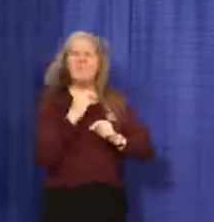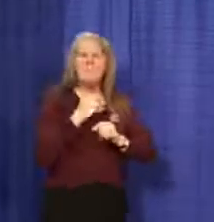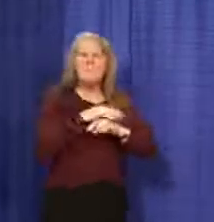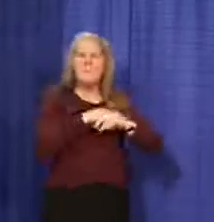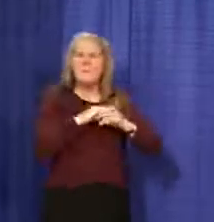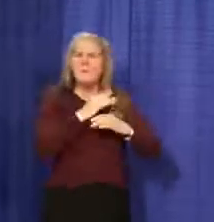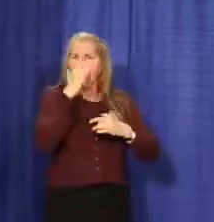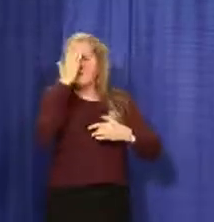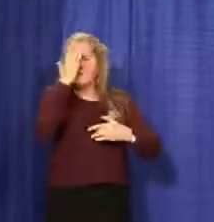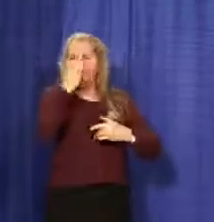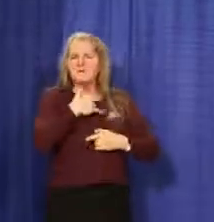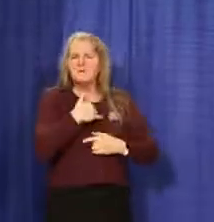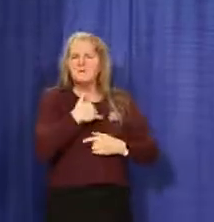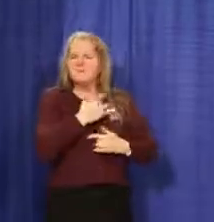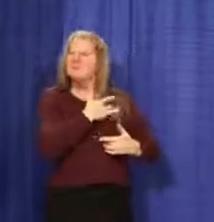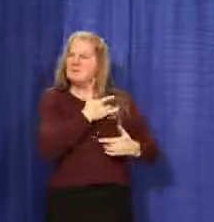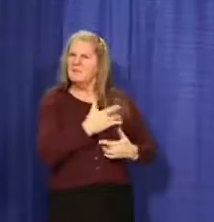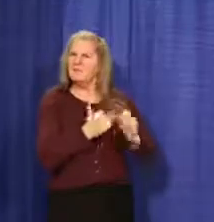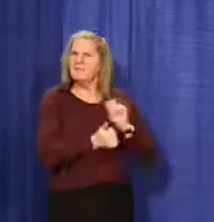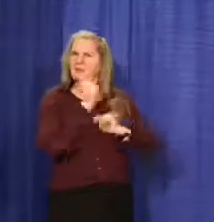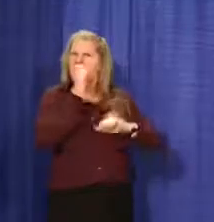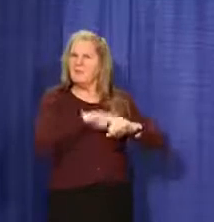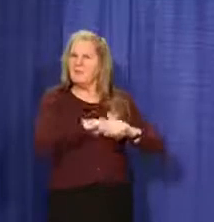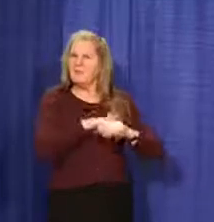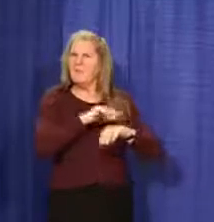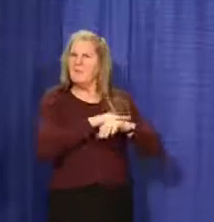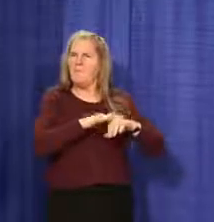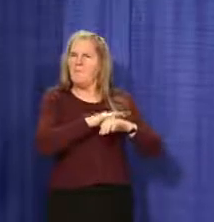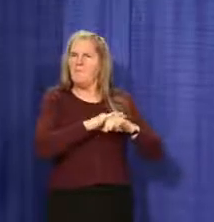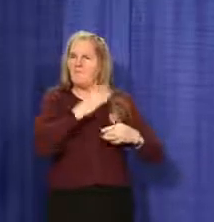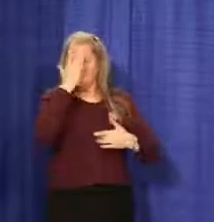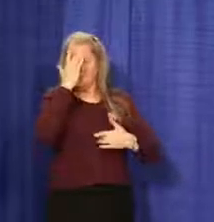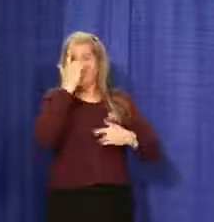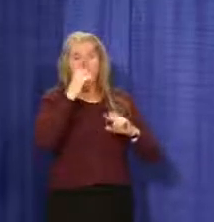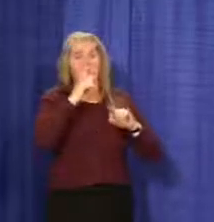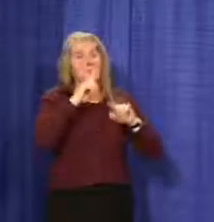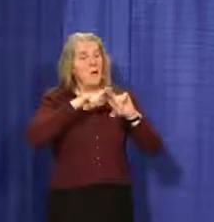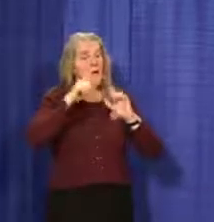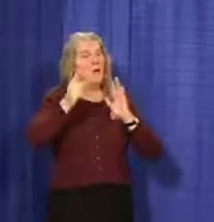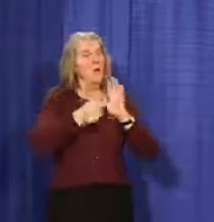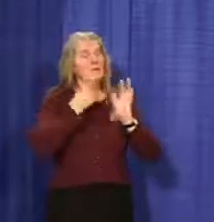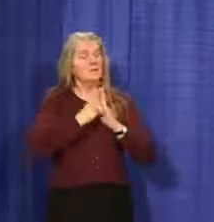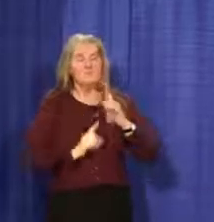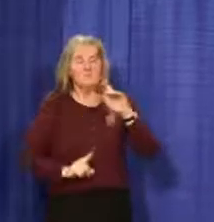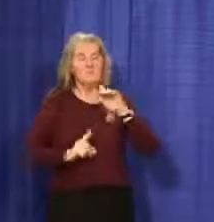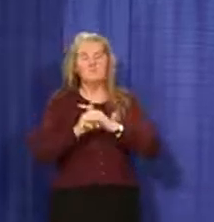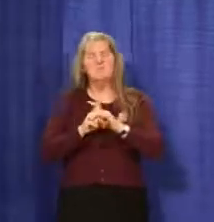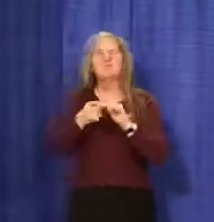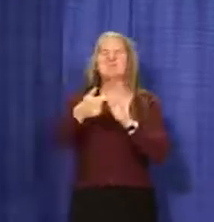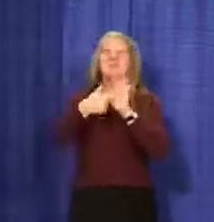that most of the time, COVID is a mild infection. But we know that every now and then, especially in people who